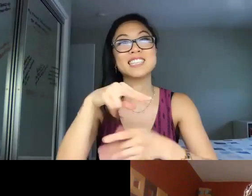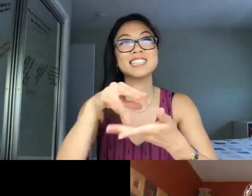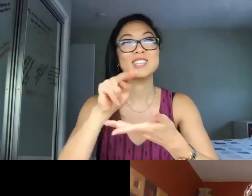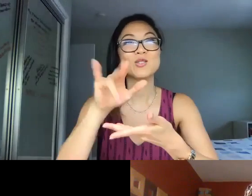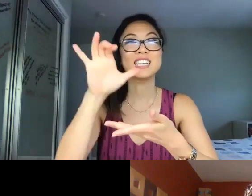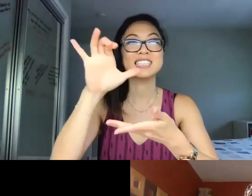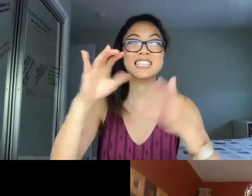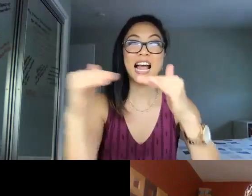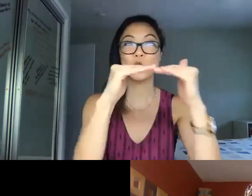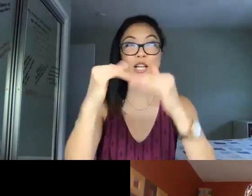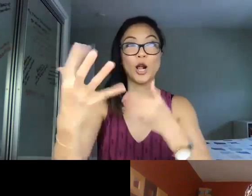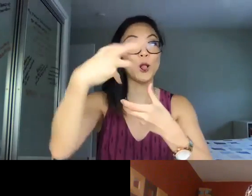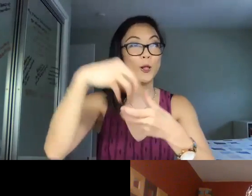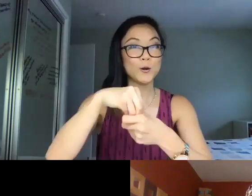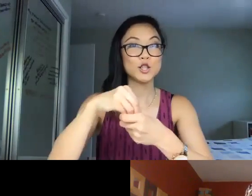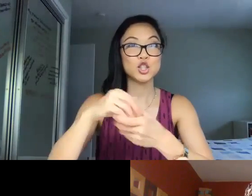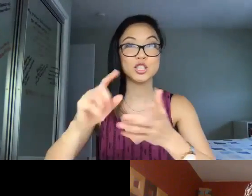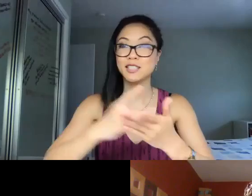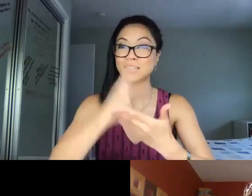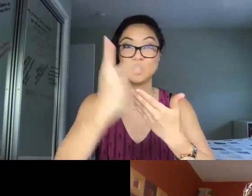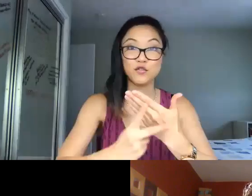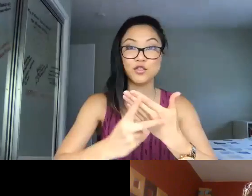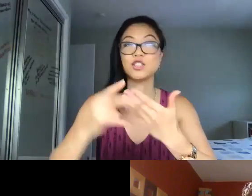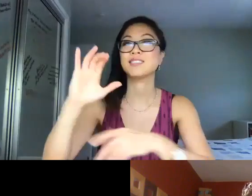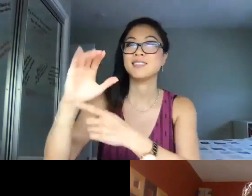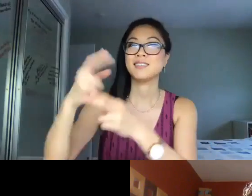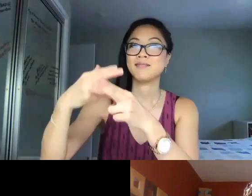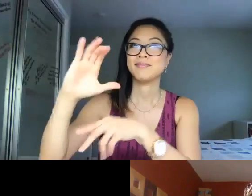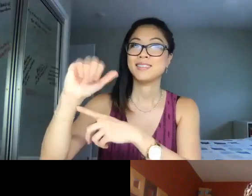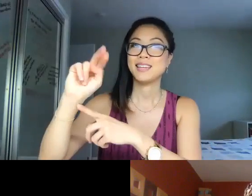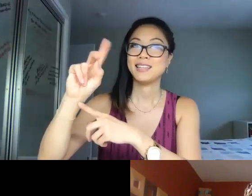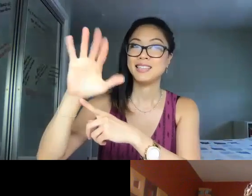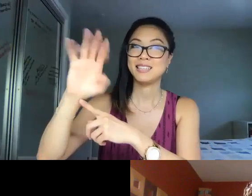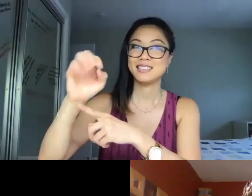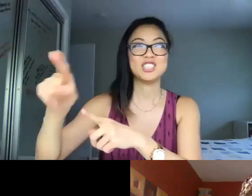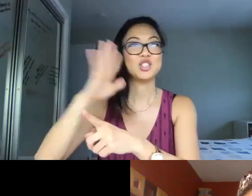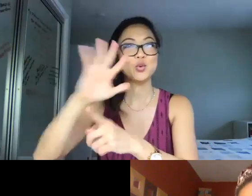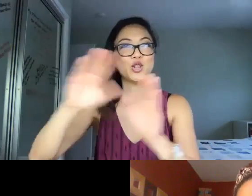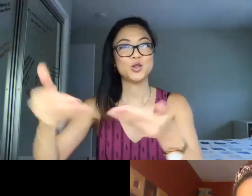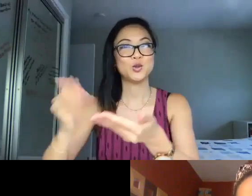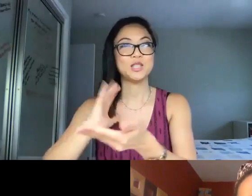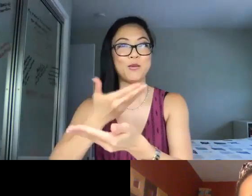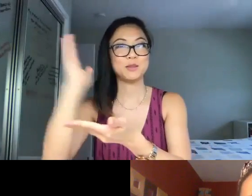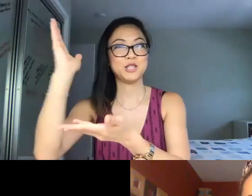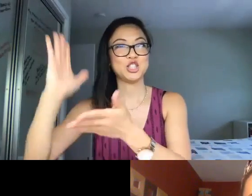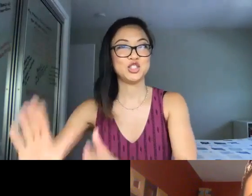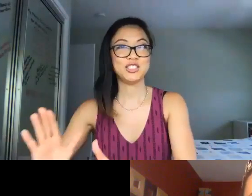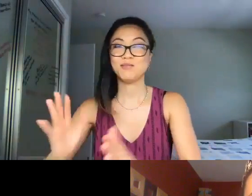Zachery who will lead us in some opening remarks and then introduce our speakers. Welcome, Candace, and take it away.